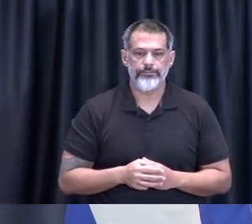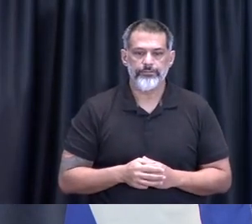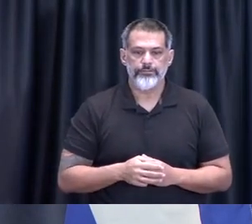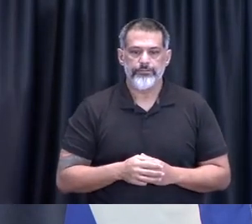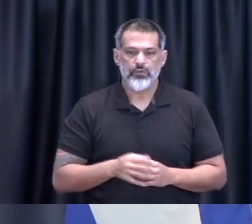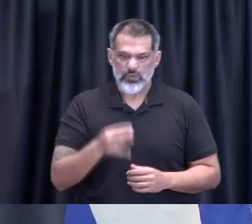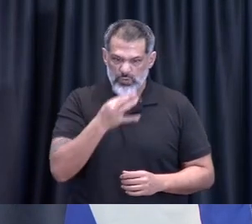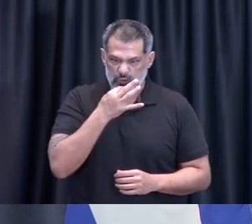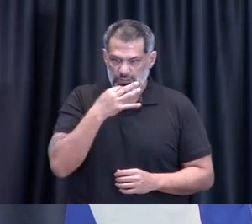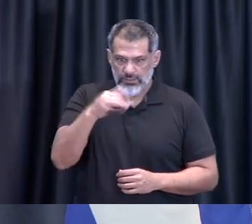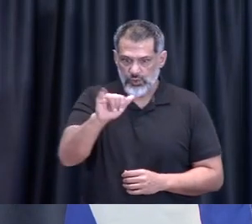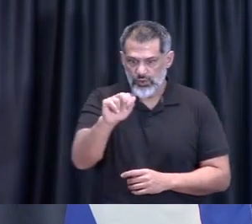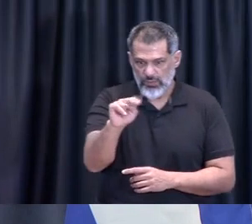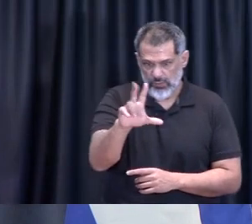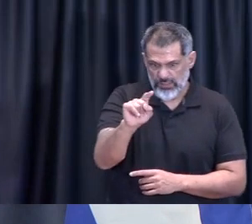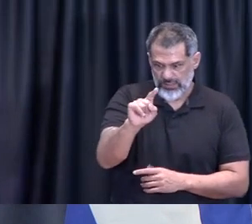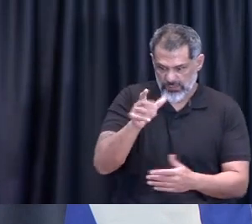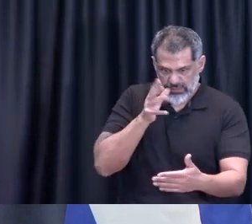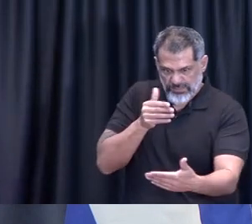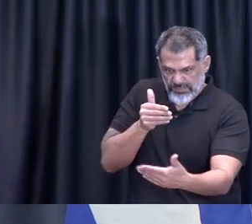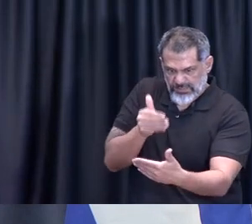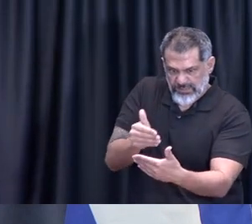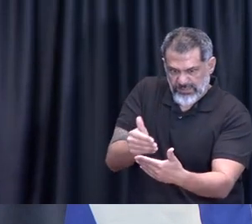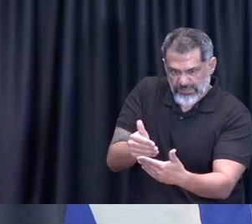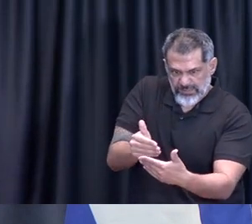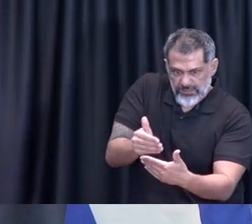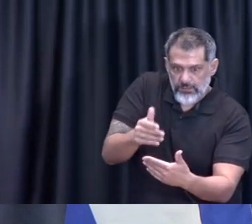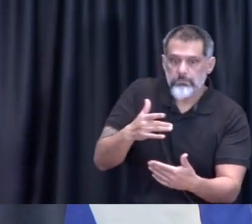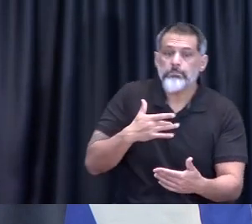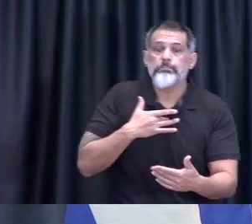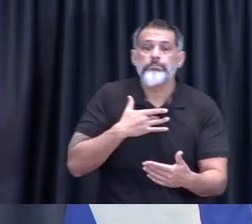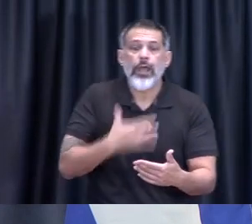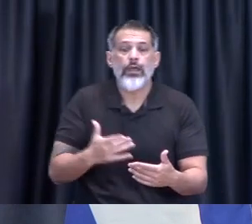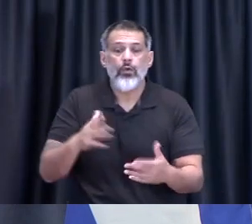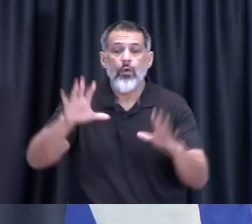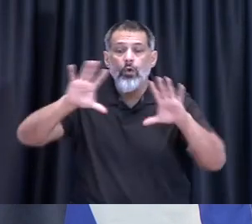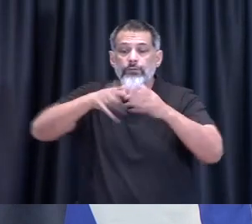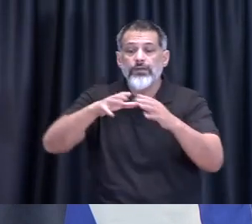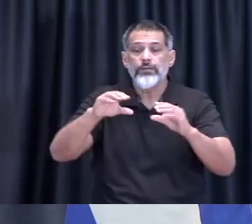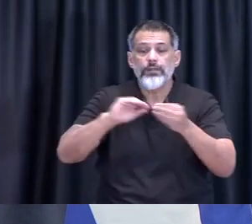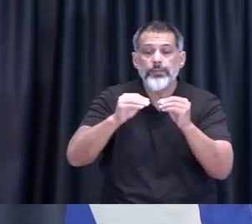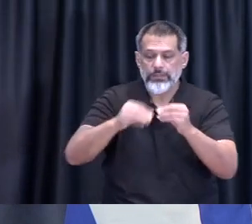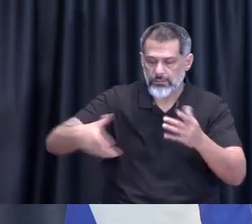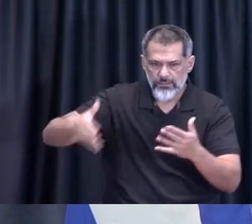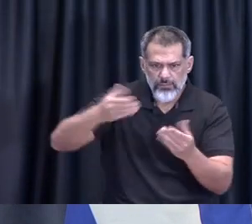and in-person interactions increase, it will be important that we